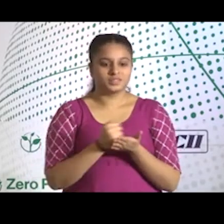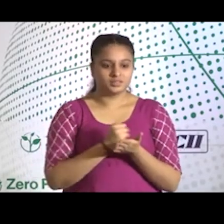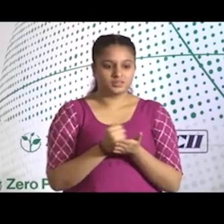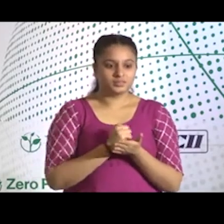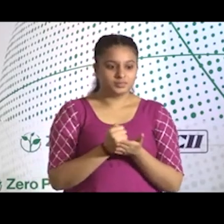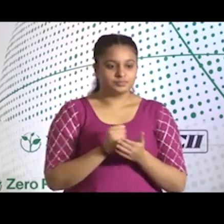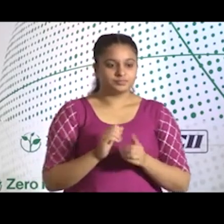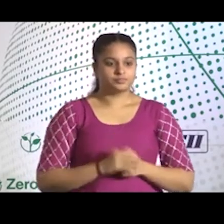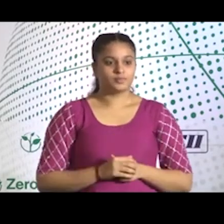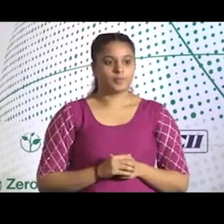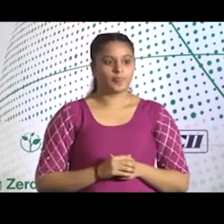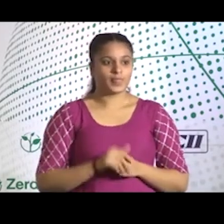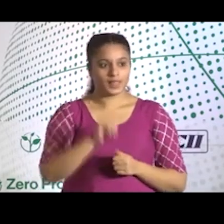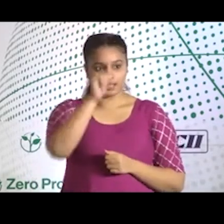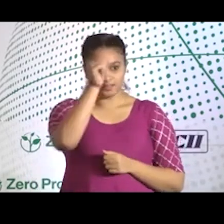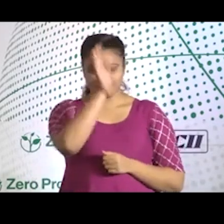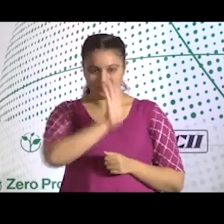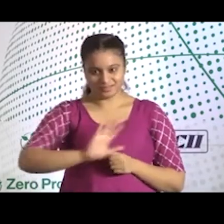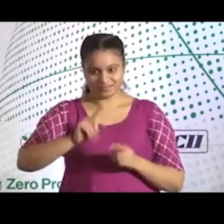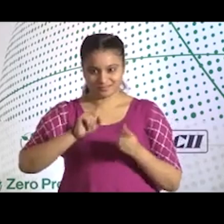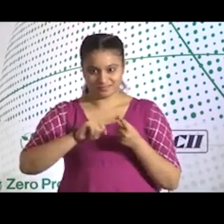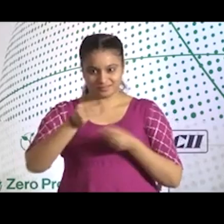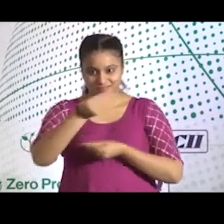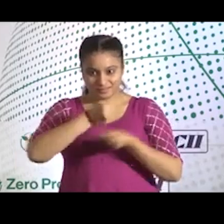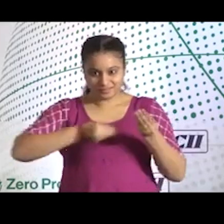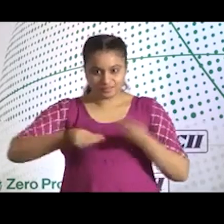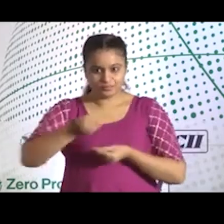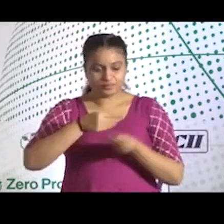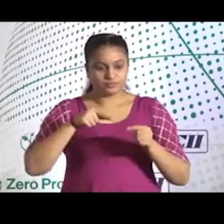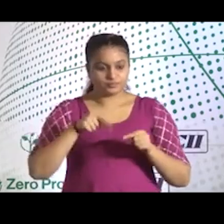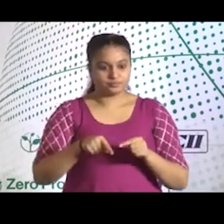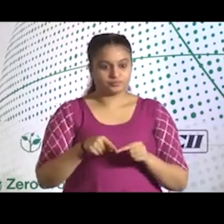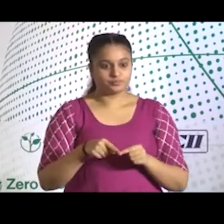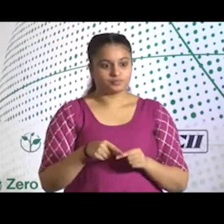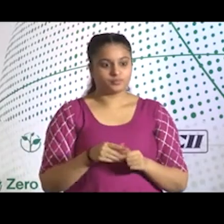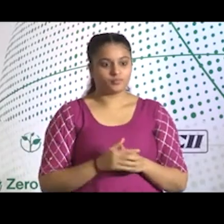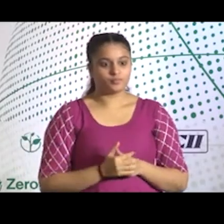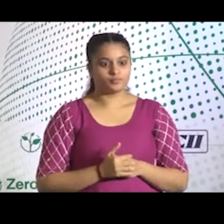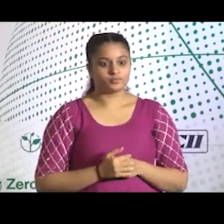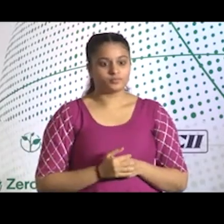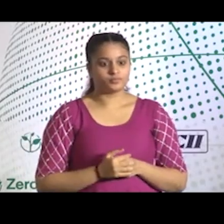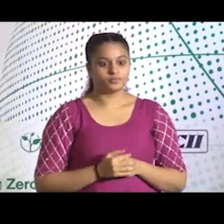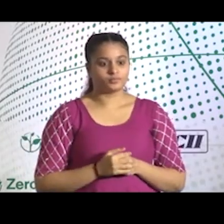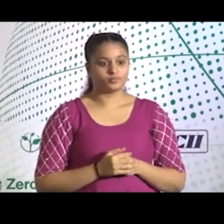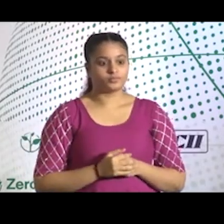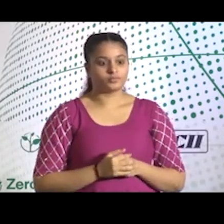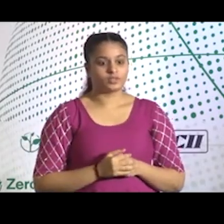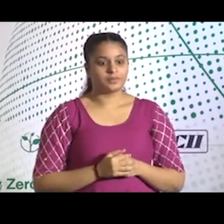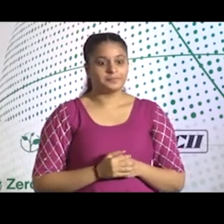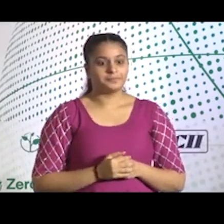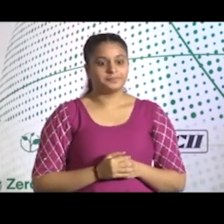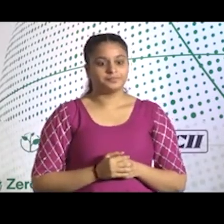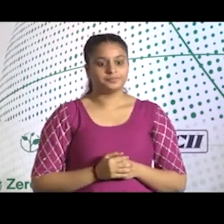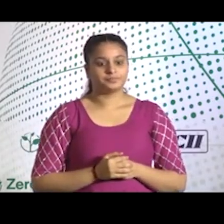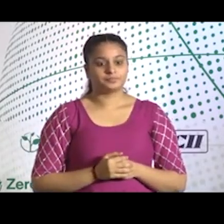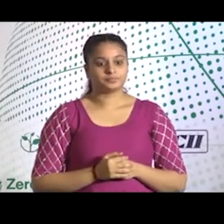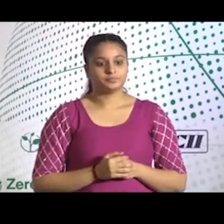So I think the Indian economy is surely poised for scale. Just it's a numbers like our numbers make us